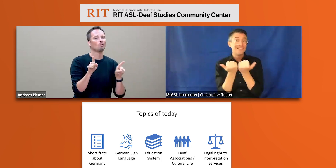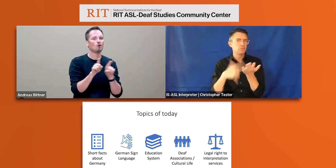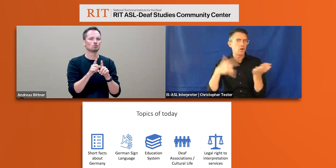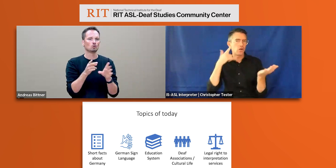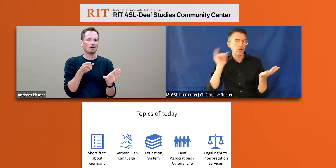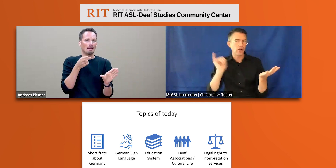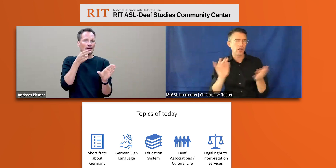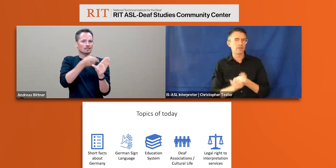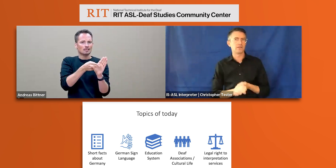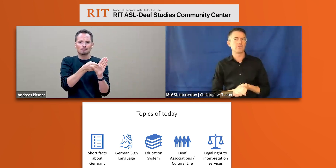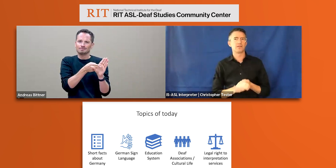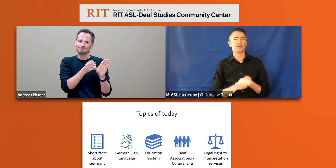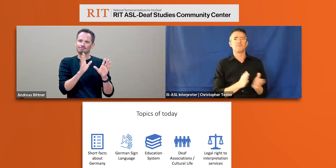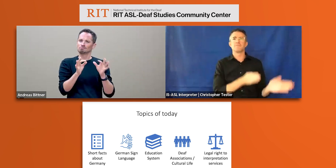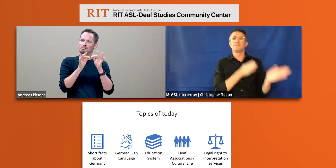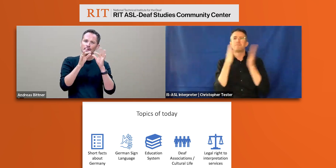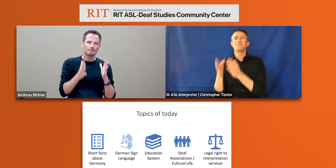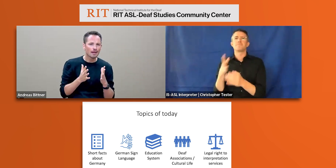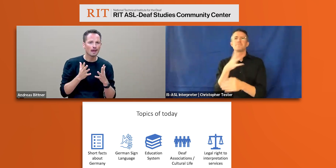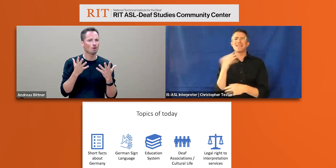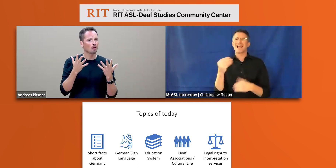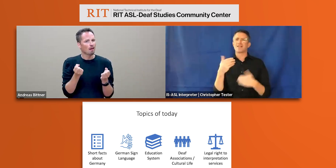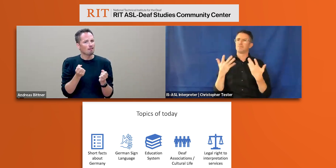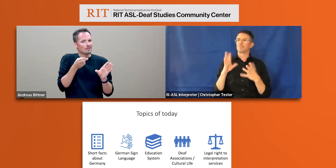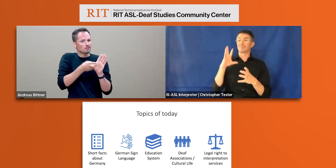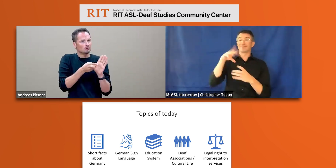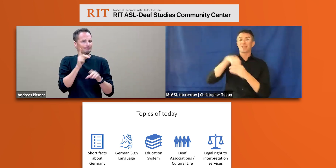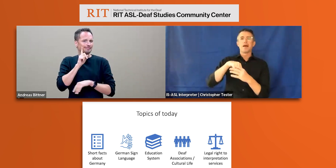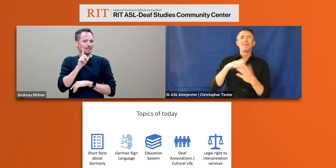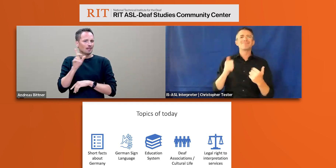Deaf associations, and cultural life...